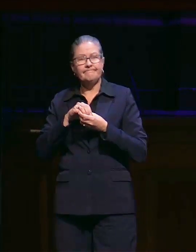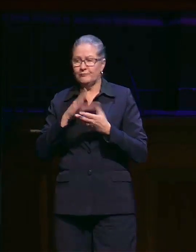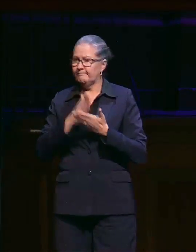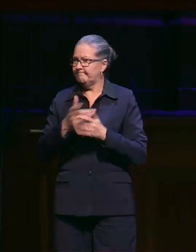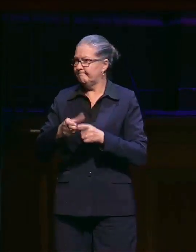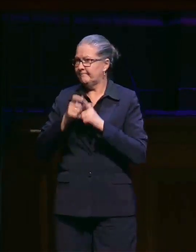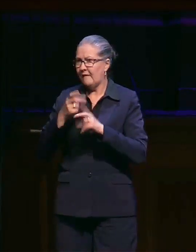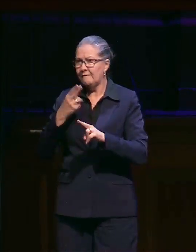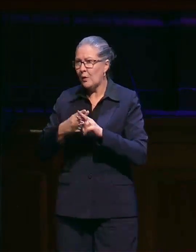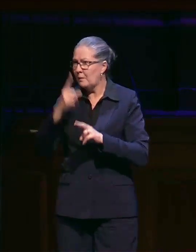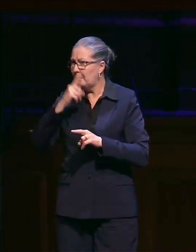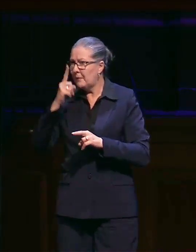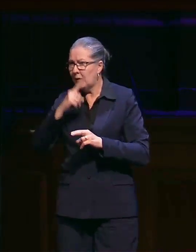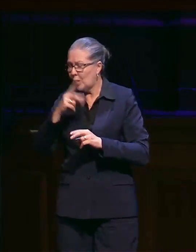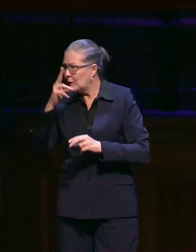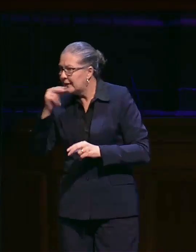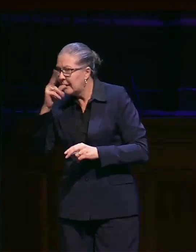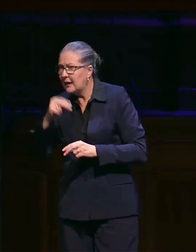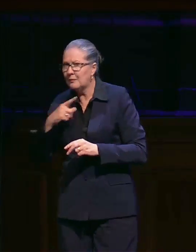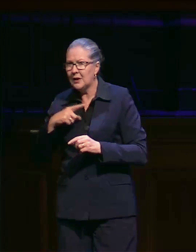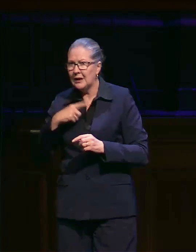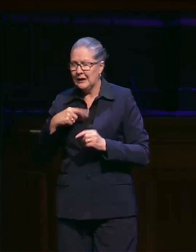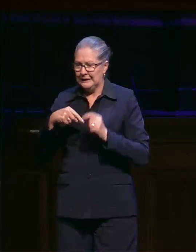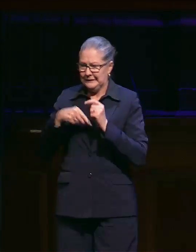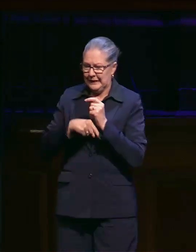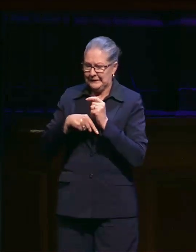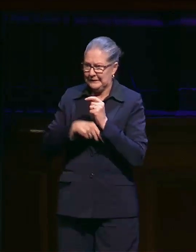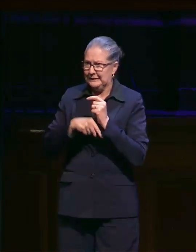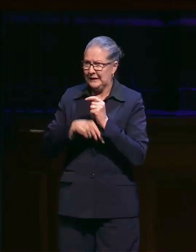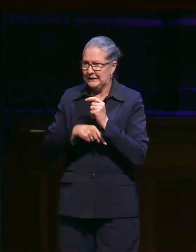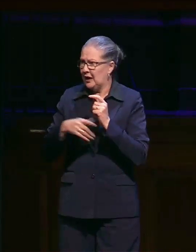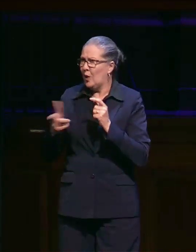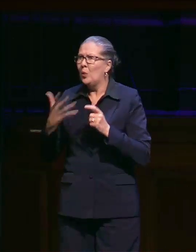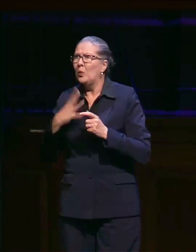coupled with the debt many accumulate trying to further their education that